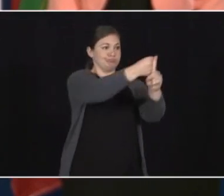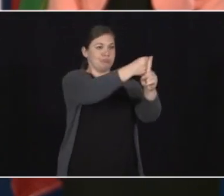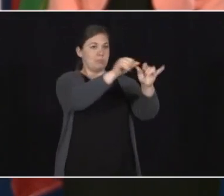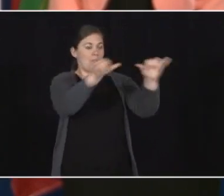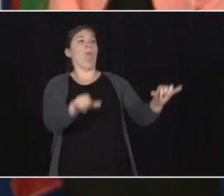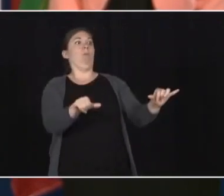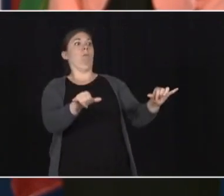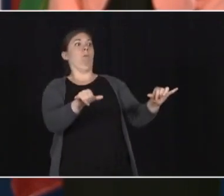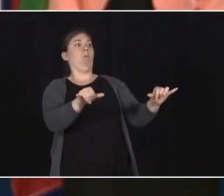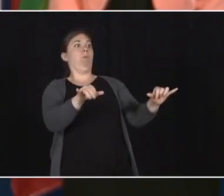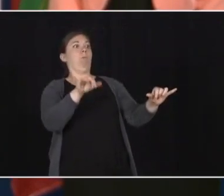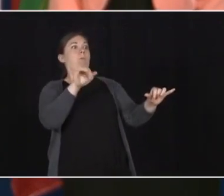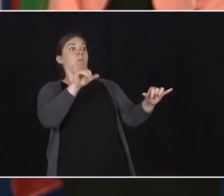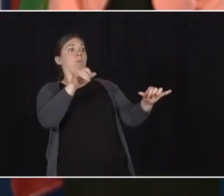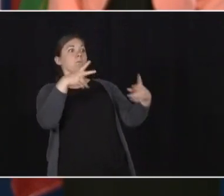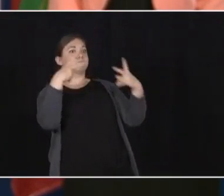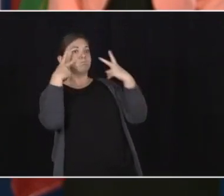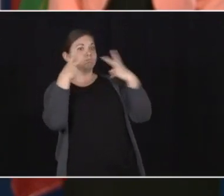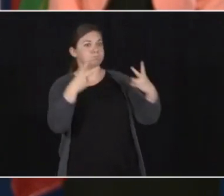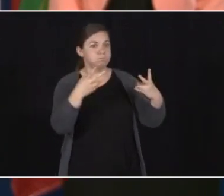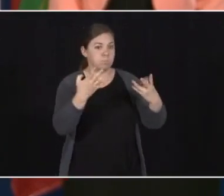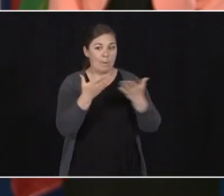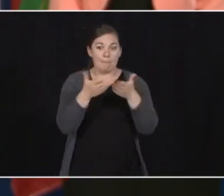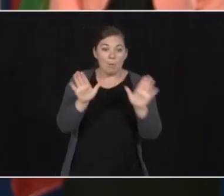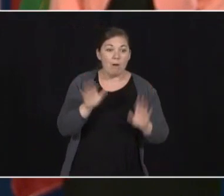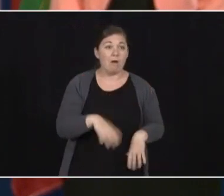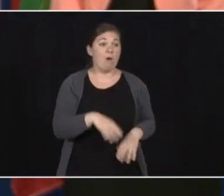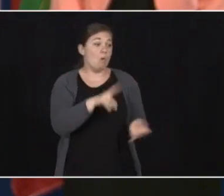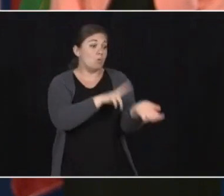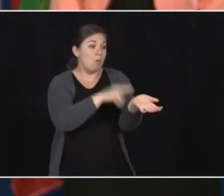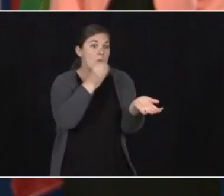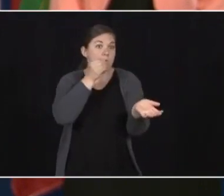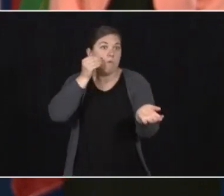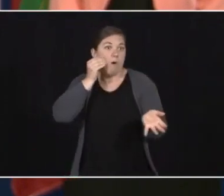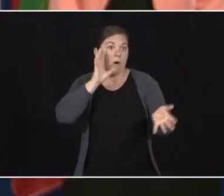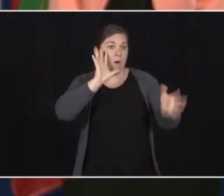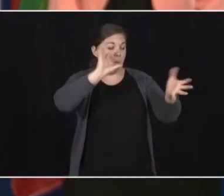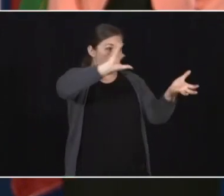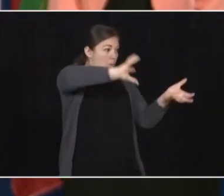COVID-19 has exposed the deep cracks in healthcare systems.